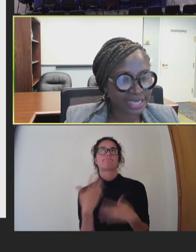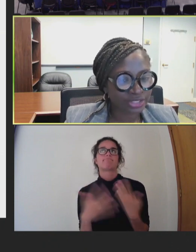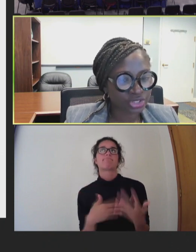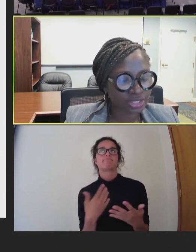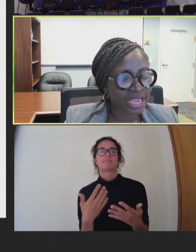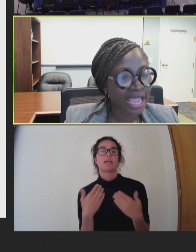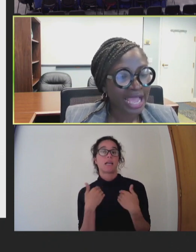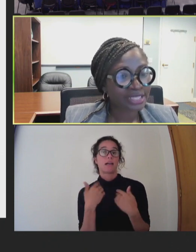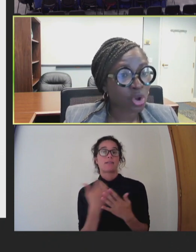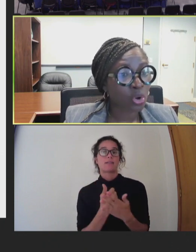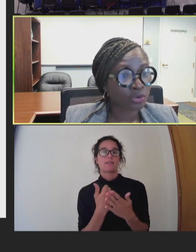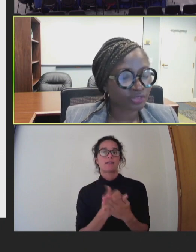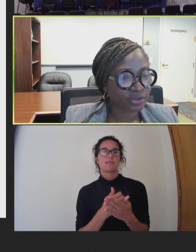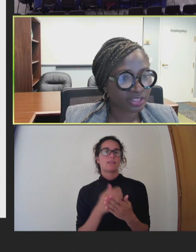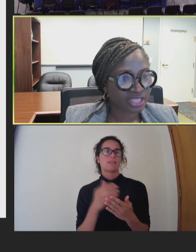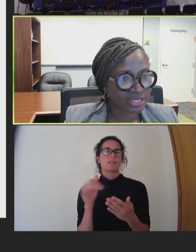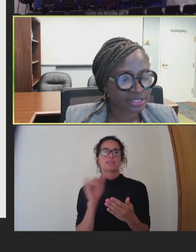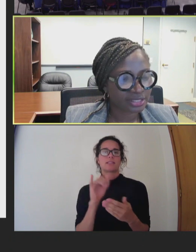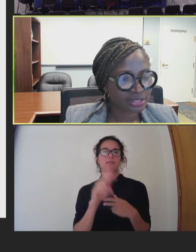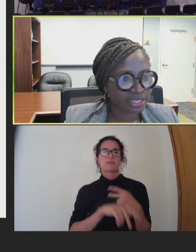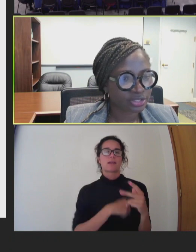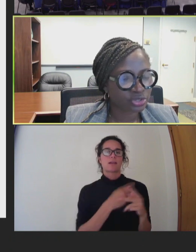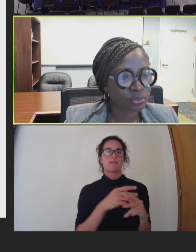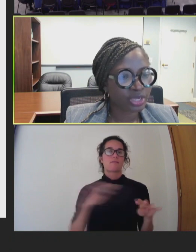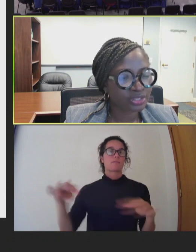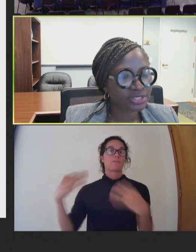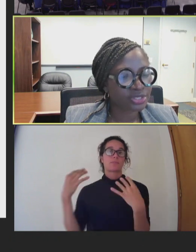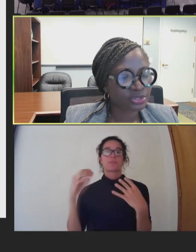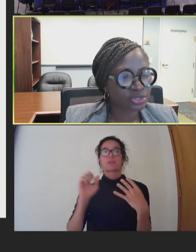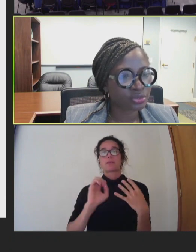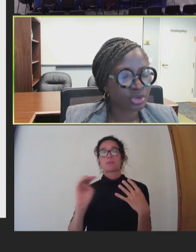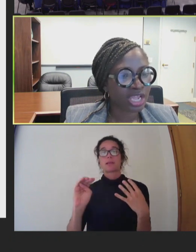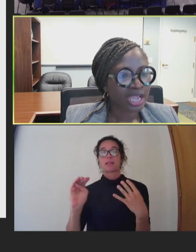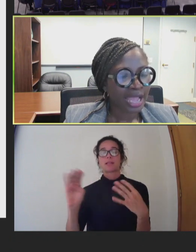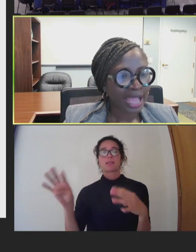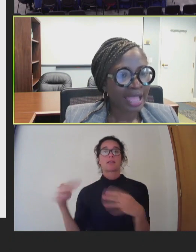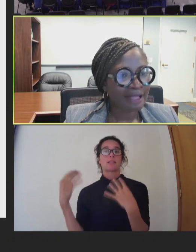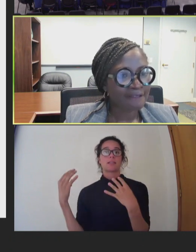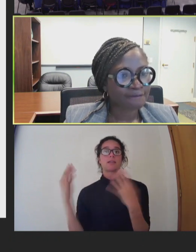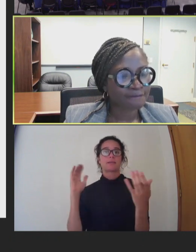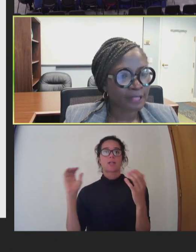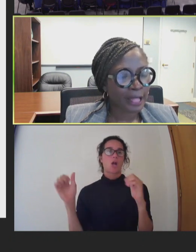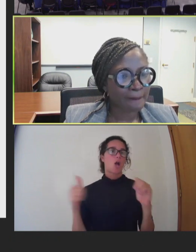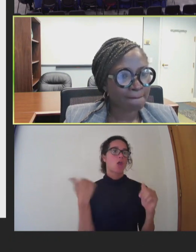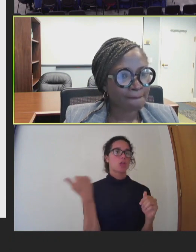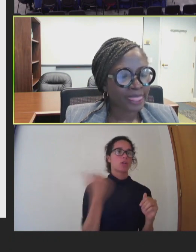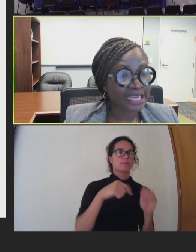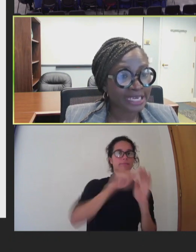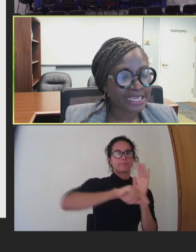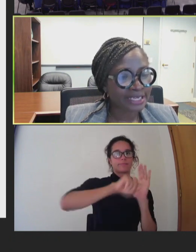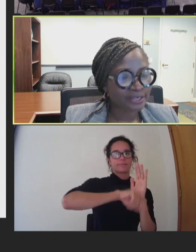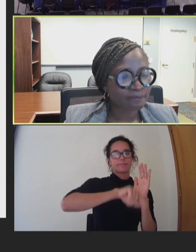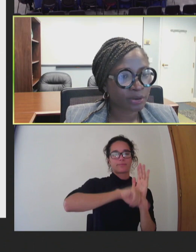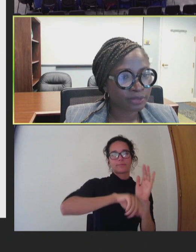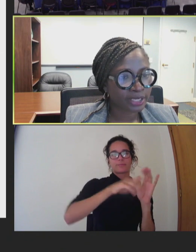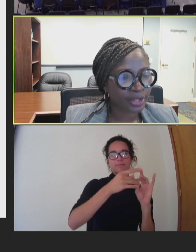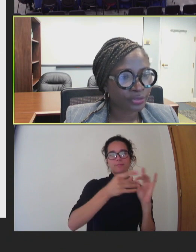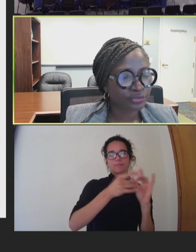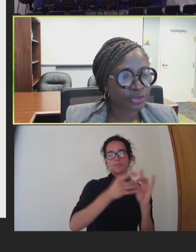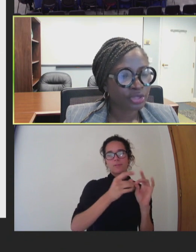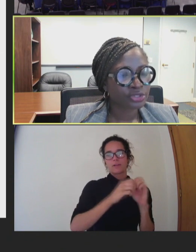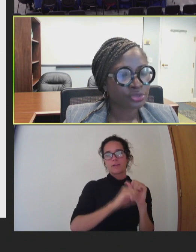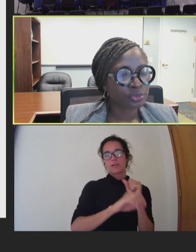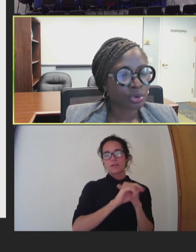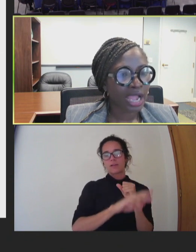attention as all of the other things did. So, we continue to have a need in public health to,